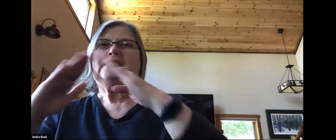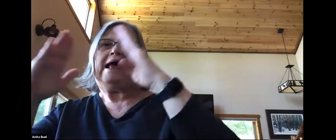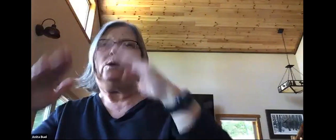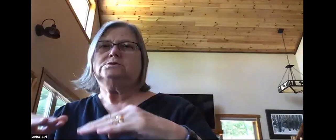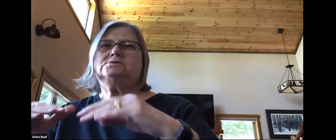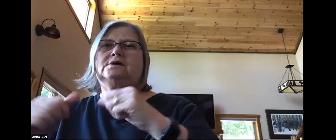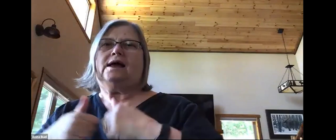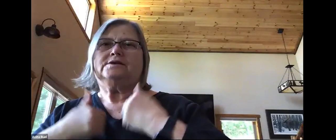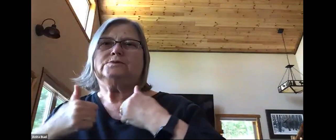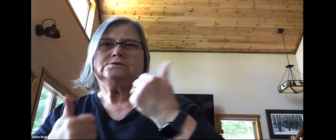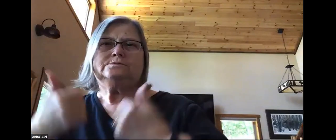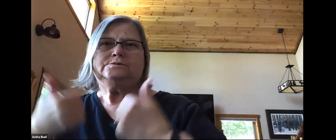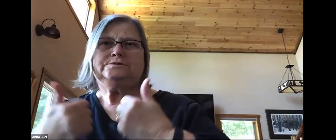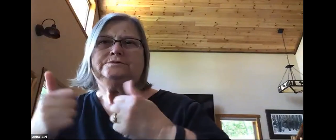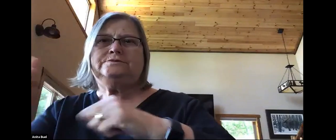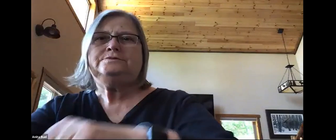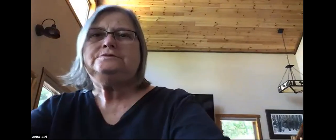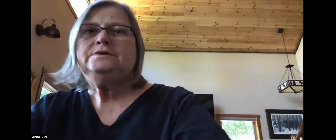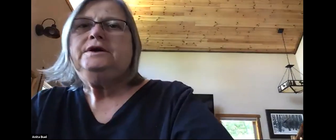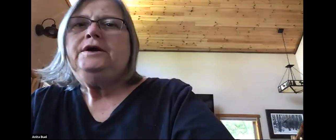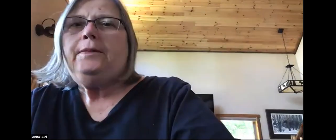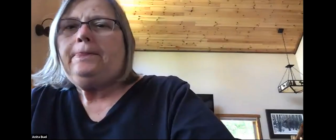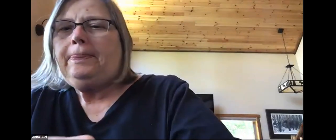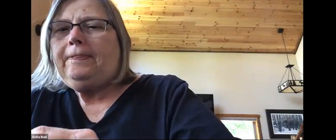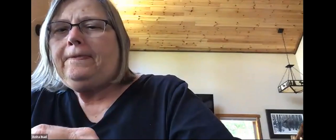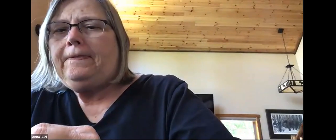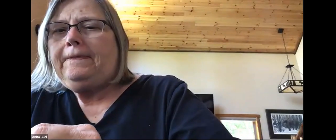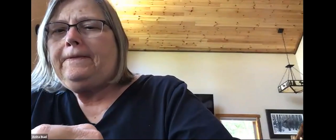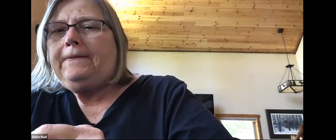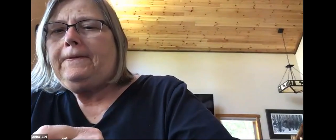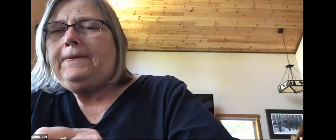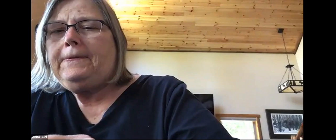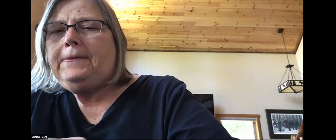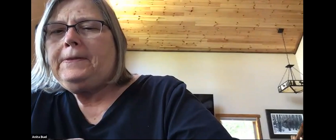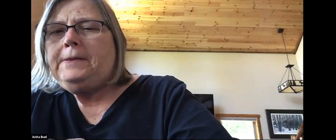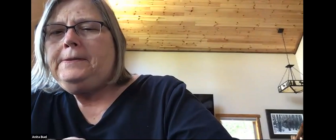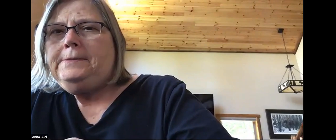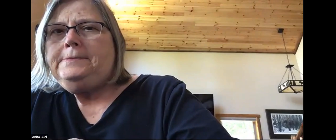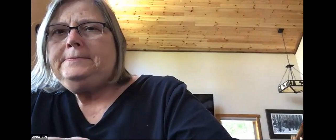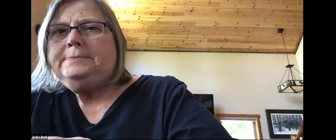to -- can they mail it just to the Post Office box, or just to the resident's house?